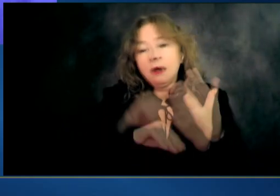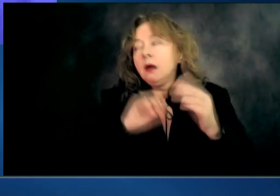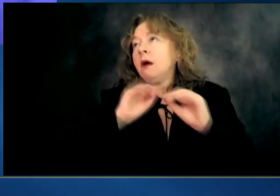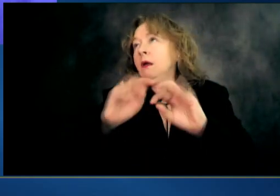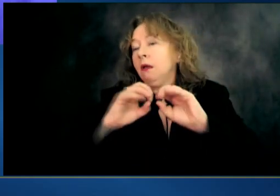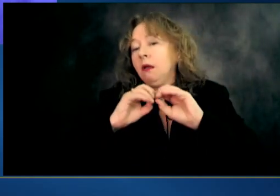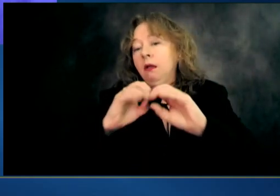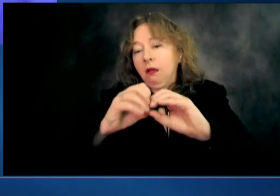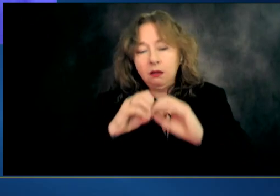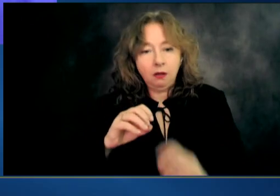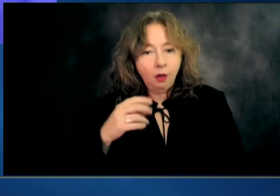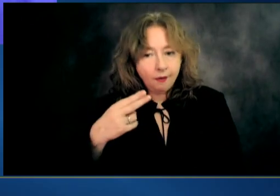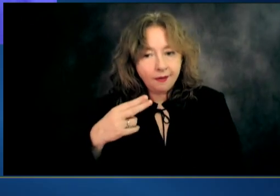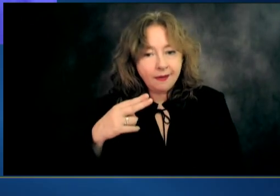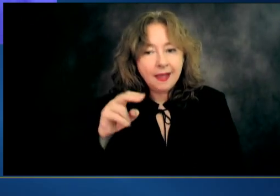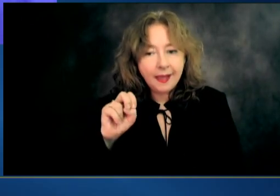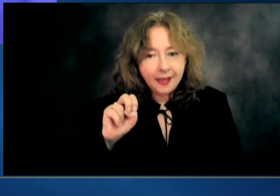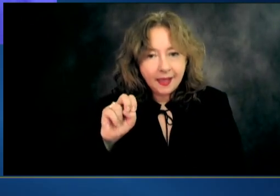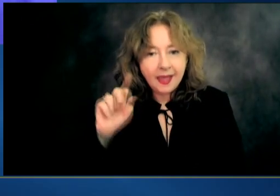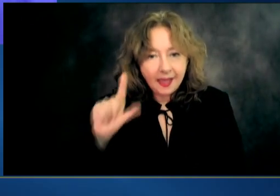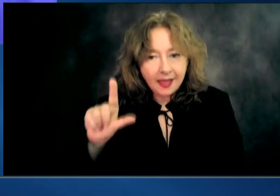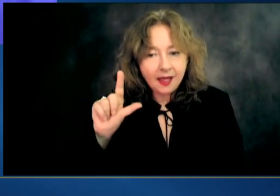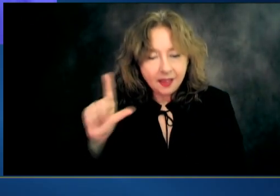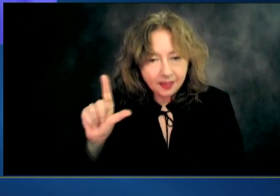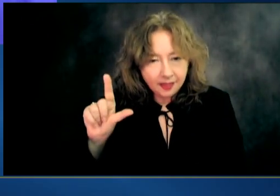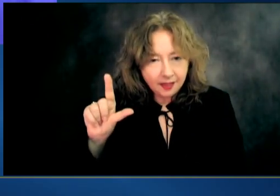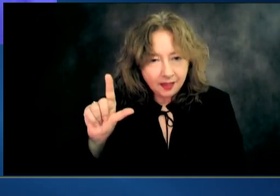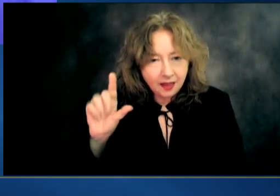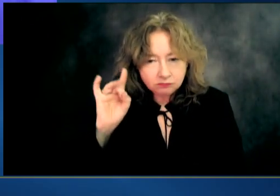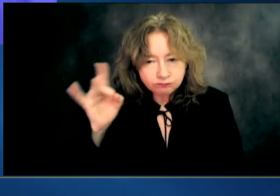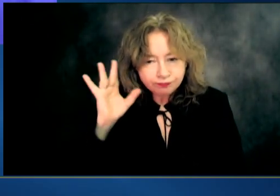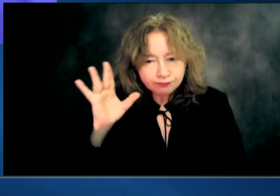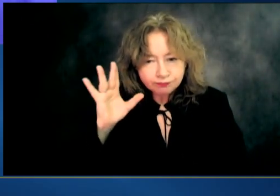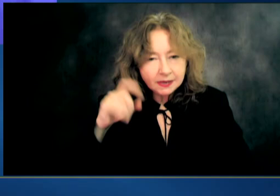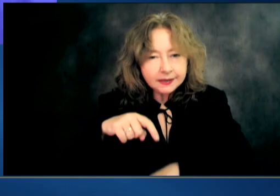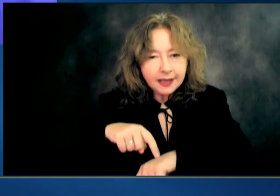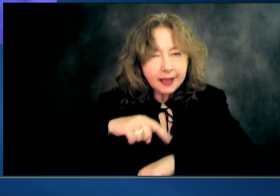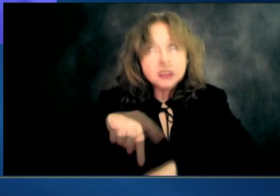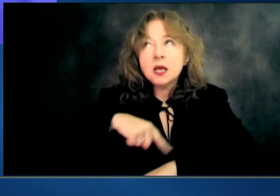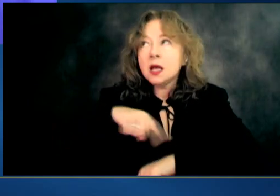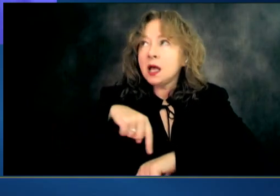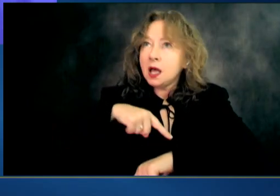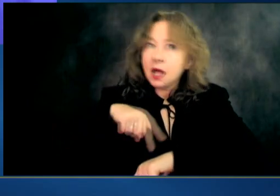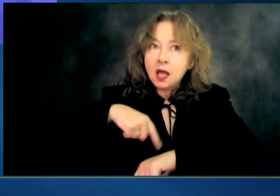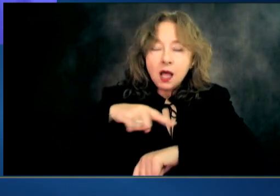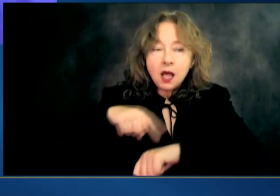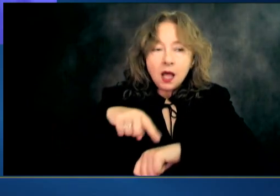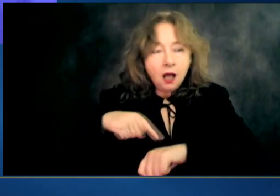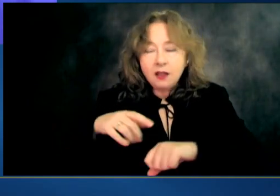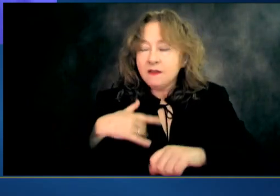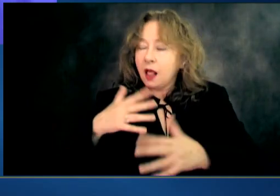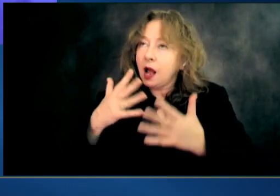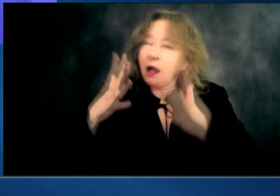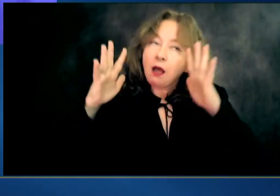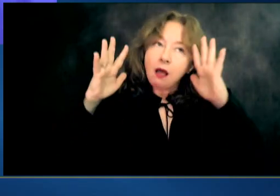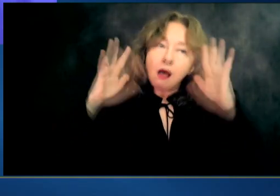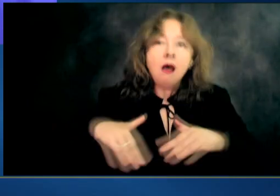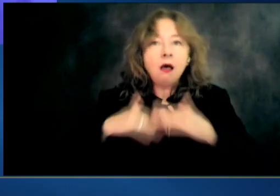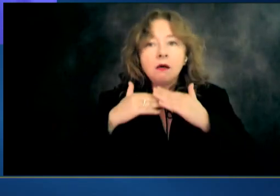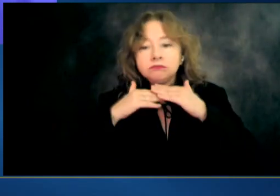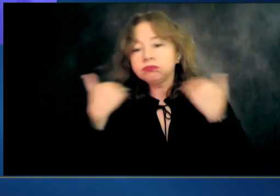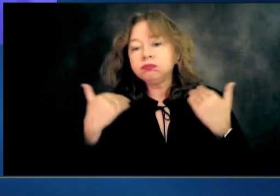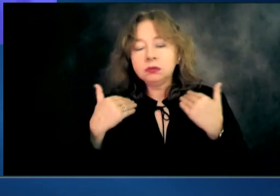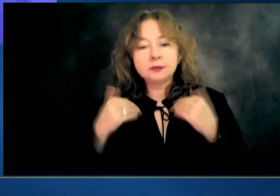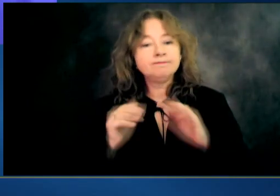It is hell. It takes forever, right? It is the kind of thing that makes you lose hope.